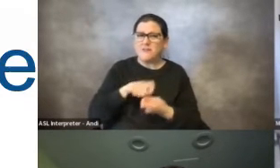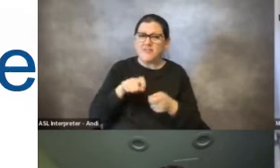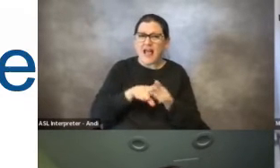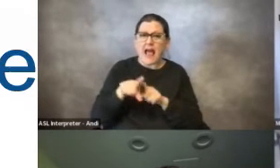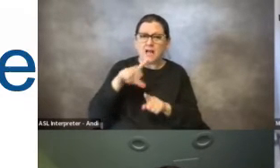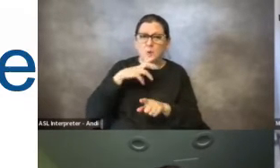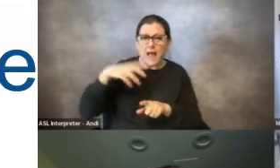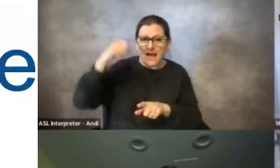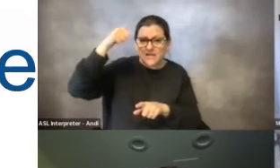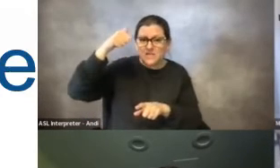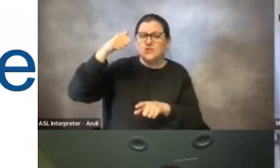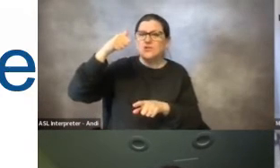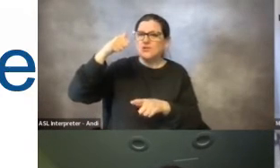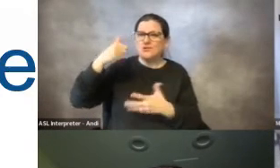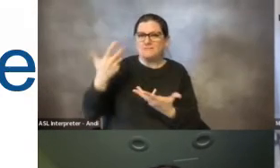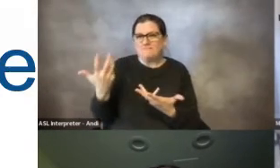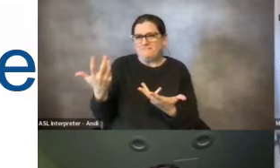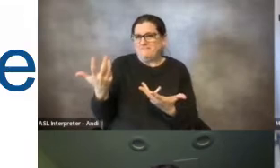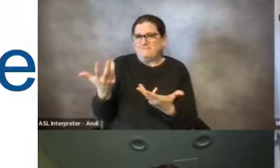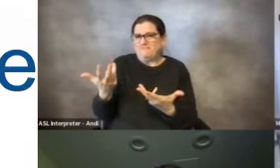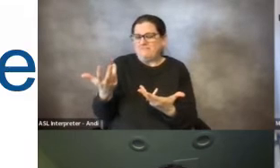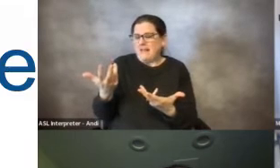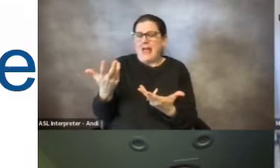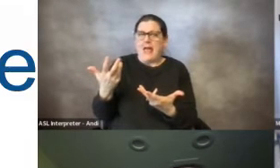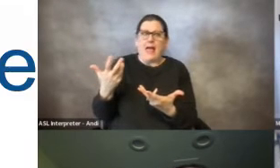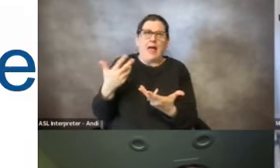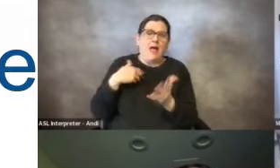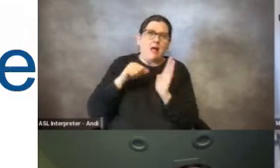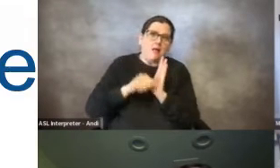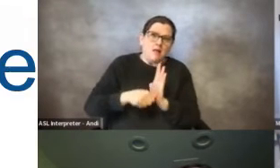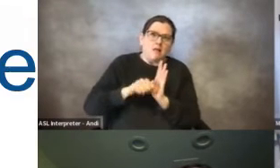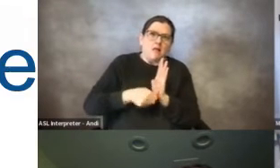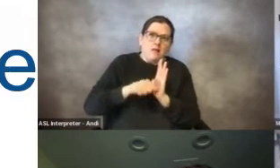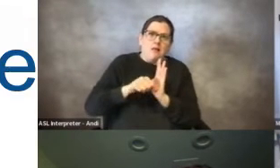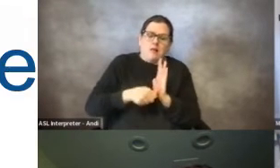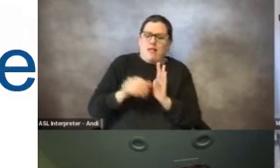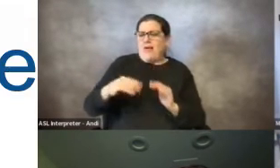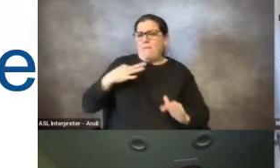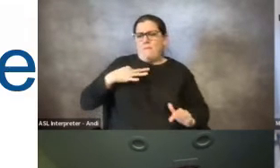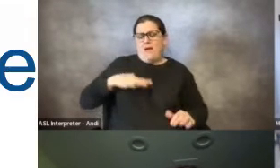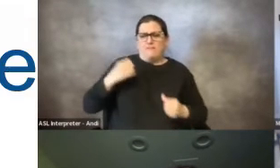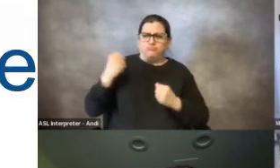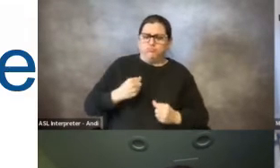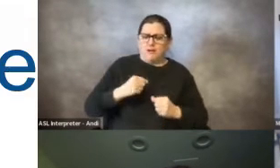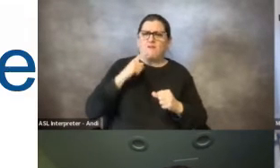can't speak enough to the benefits of support groups. And I think, you know, there's different support groups for